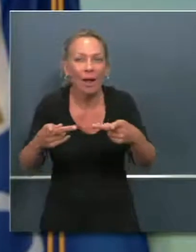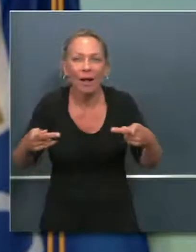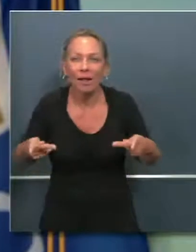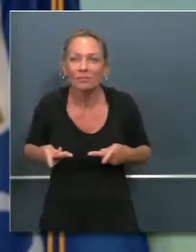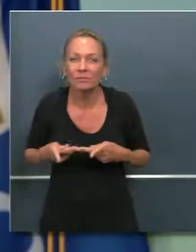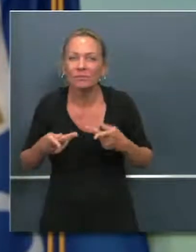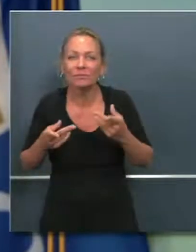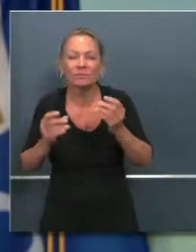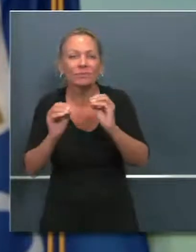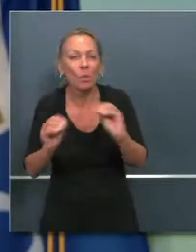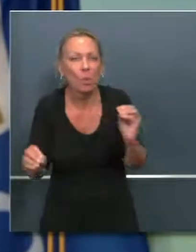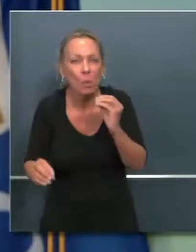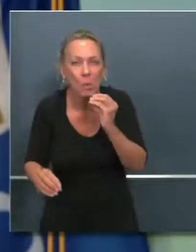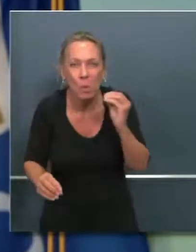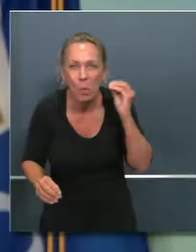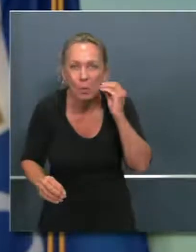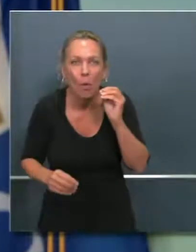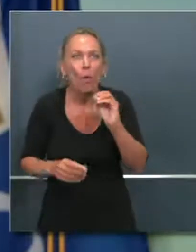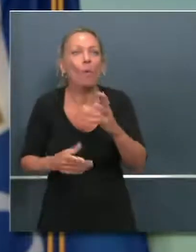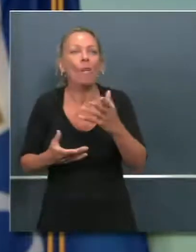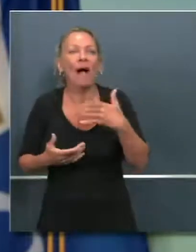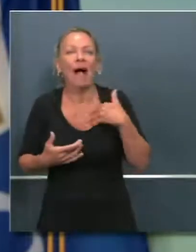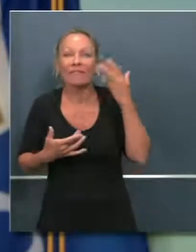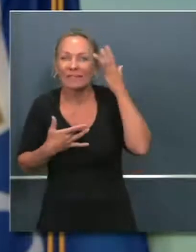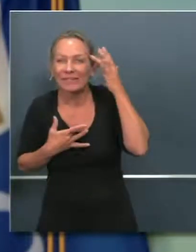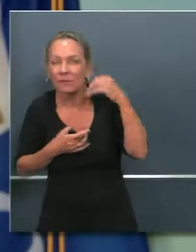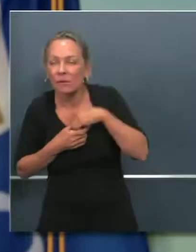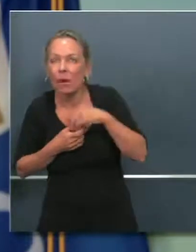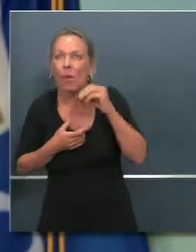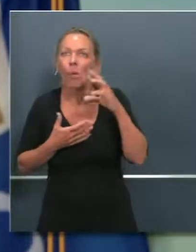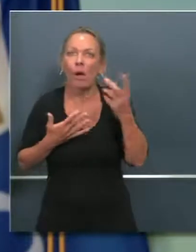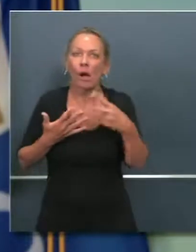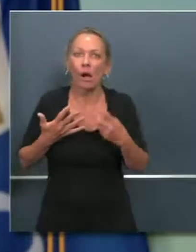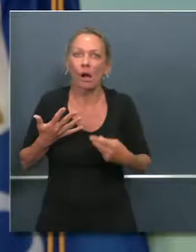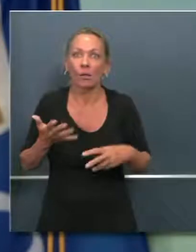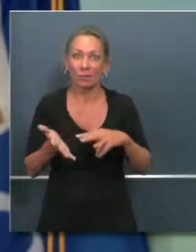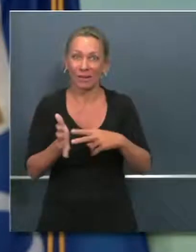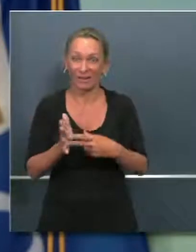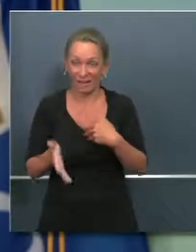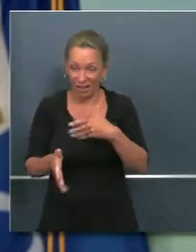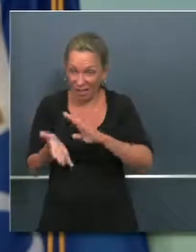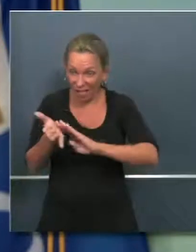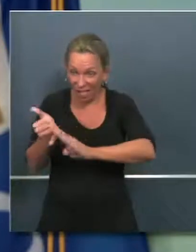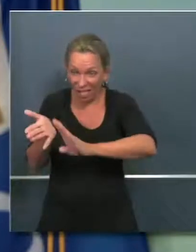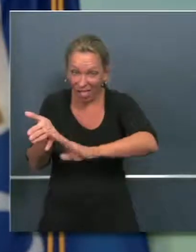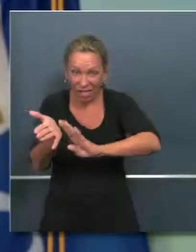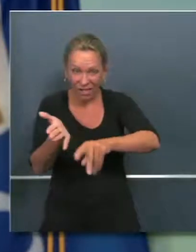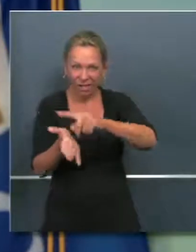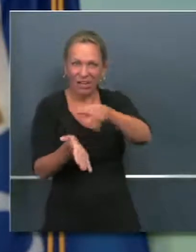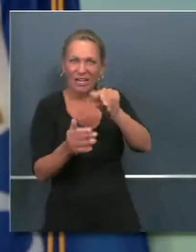hearing and we'll be talking a lot more in the next few days about the details and strategies and